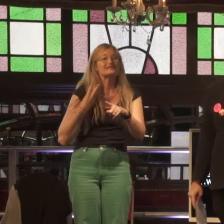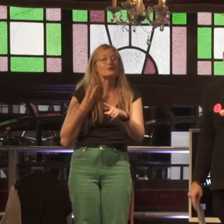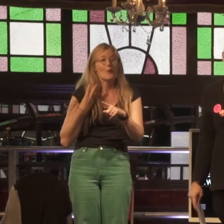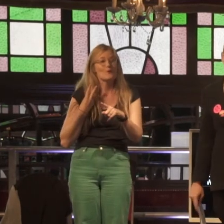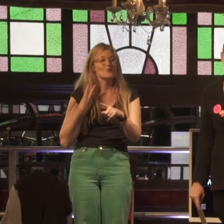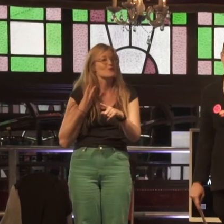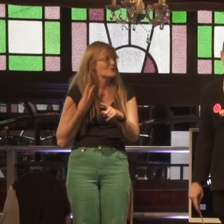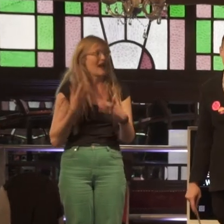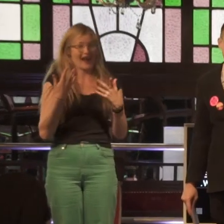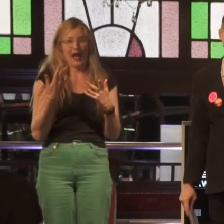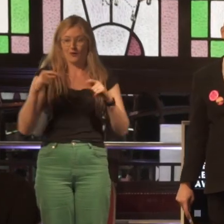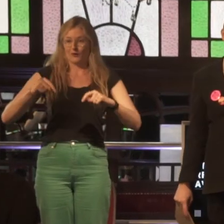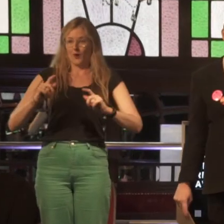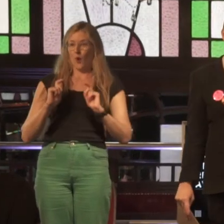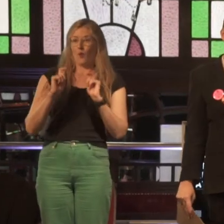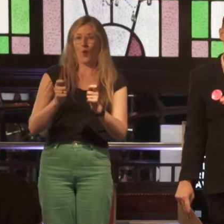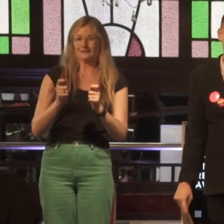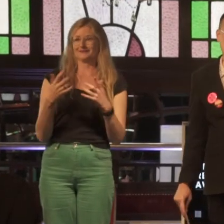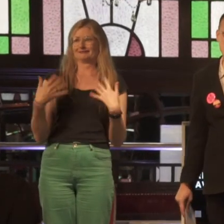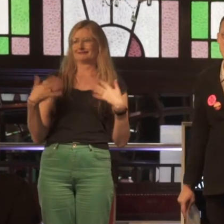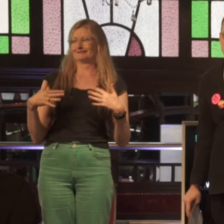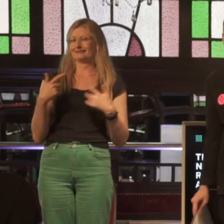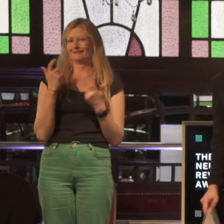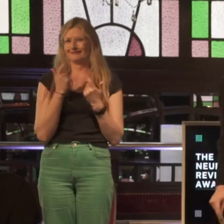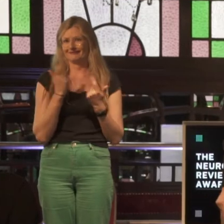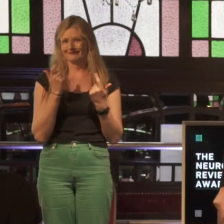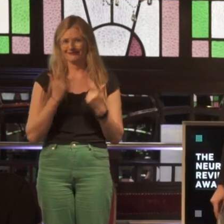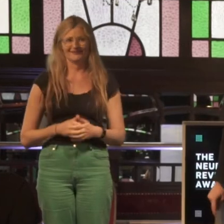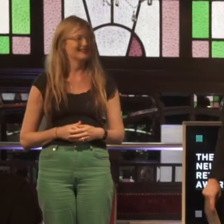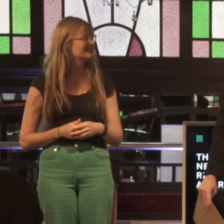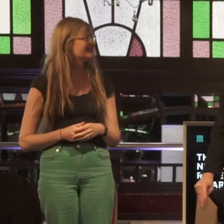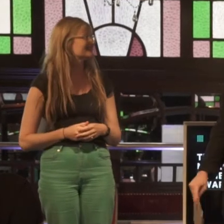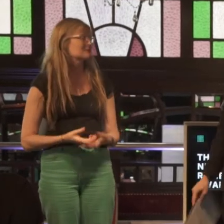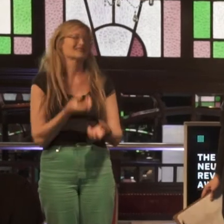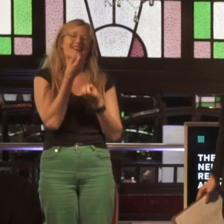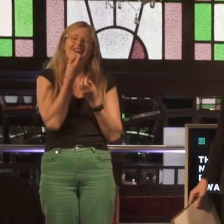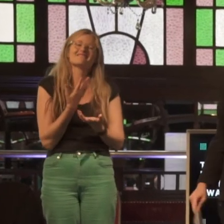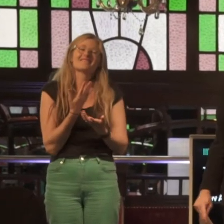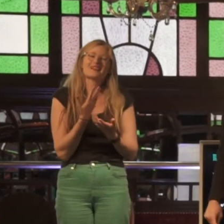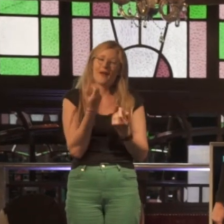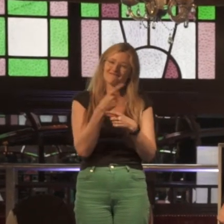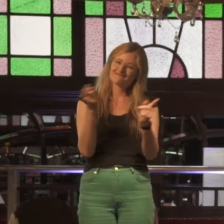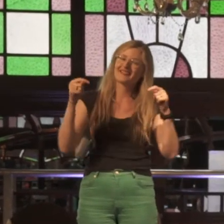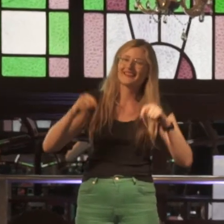And now we're having an awards ceremony, hilarious. It's so lovely to have you all here today.